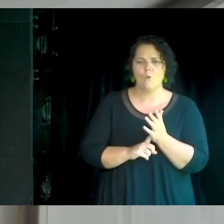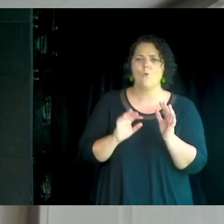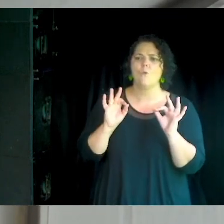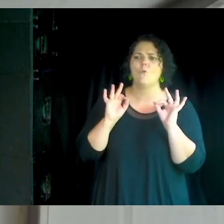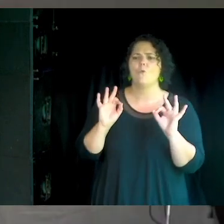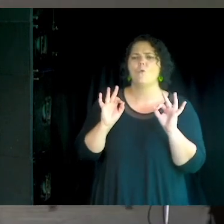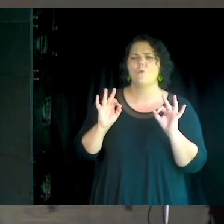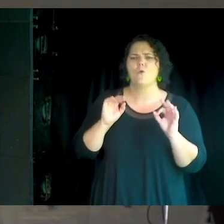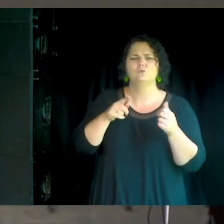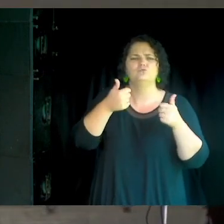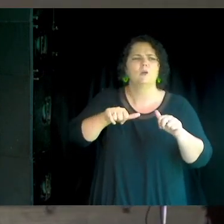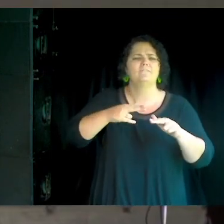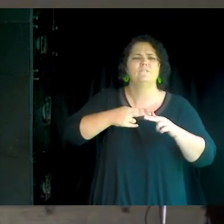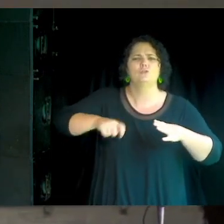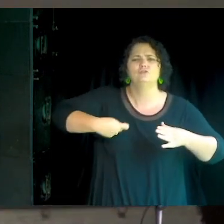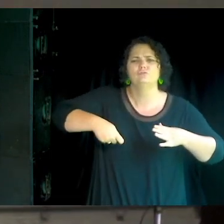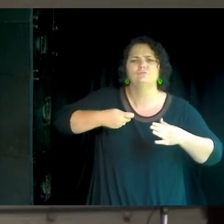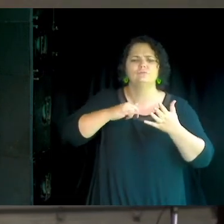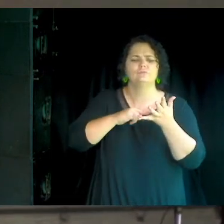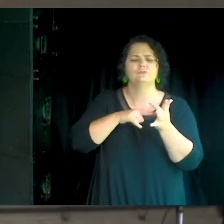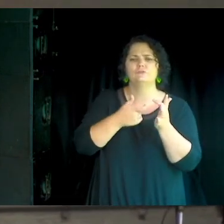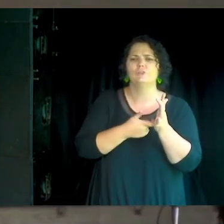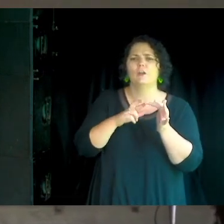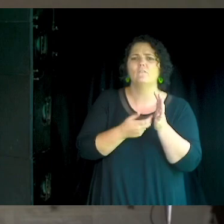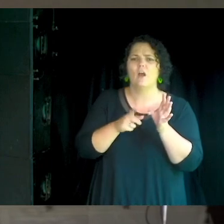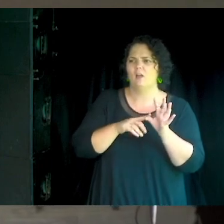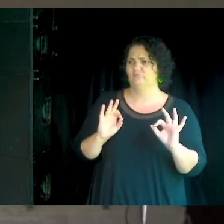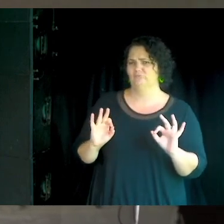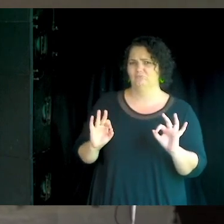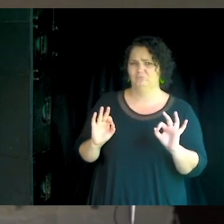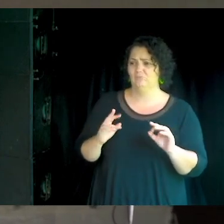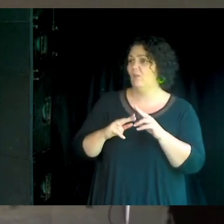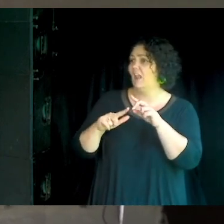fry anything oh even what is the fried eggs are good they are very good with fried eggs okay do